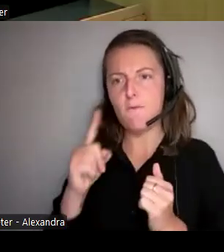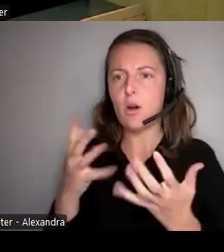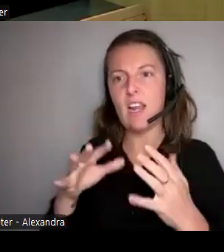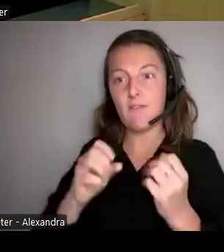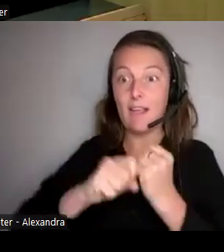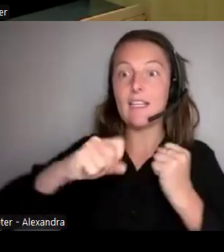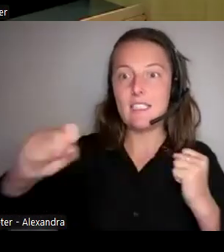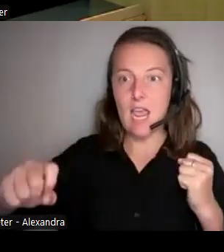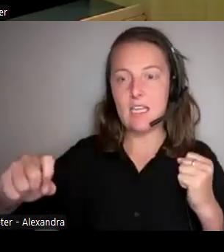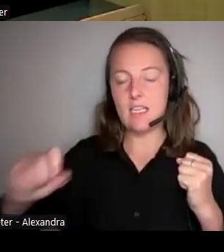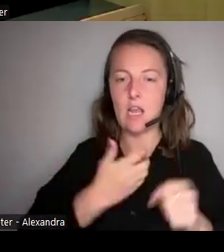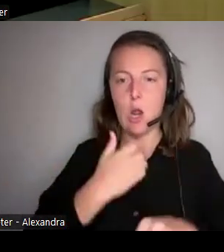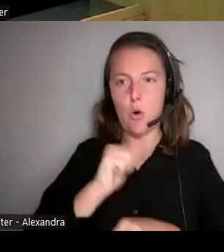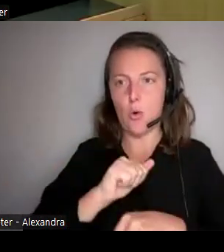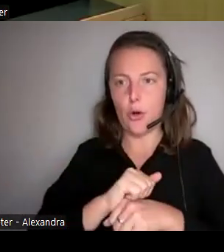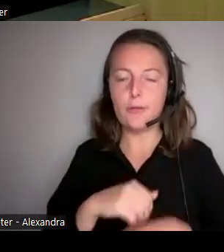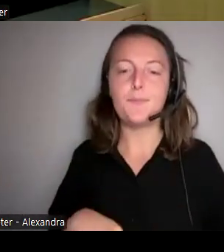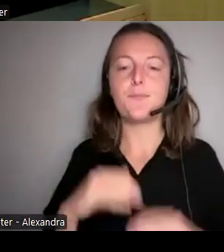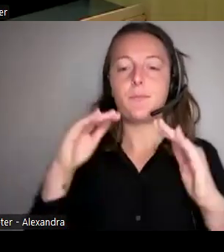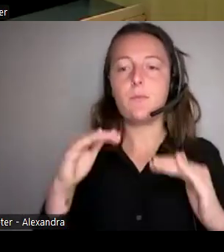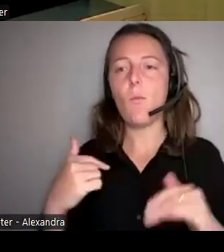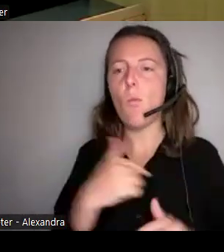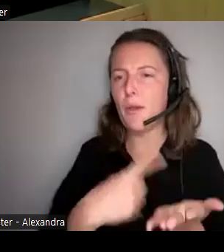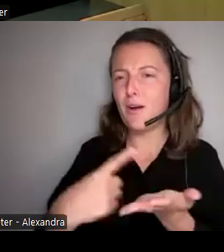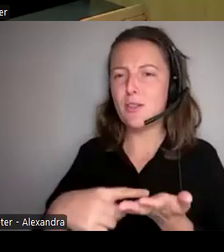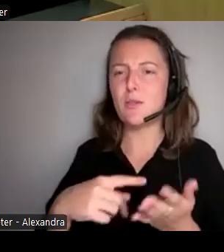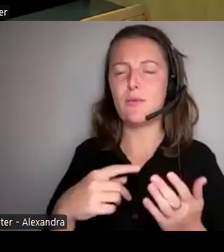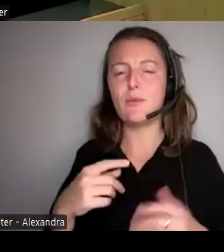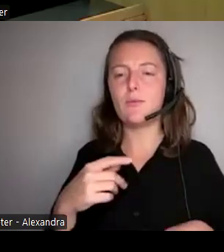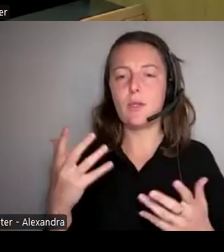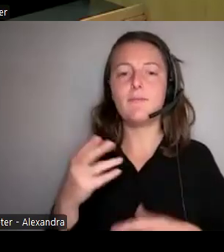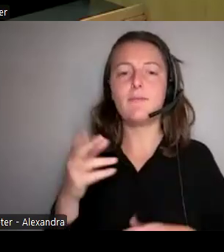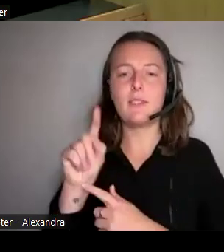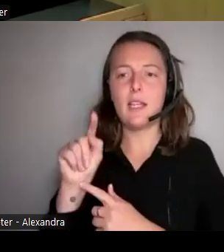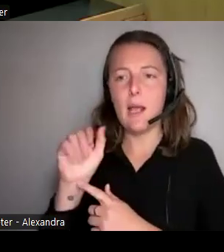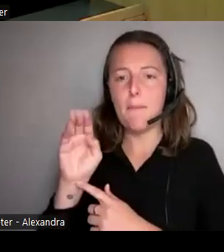we were doing. Uh we also talked about databases and computational approaches that might facilitate